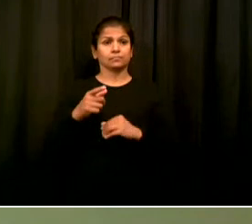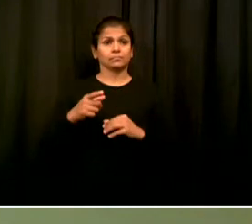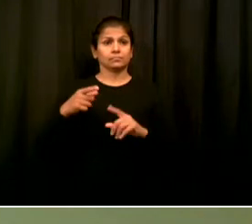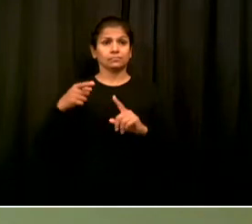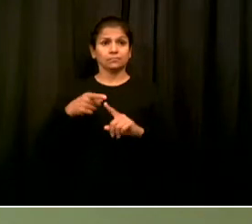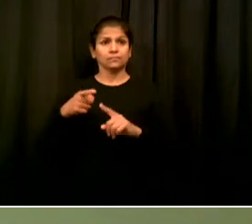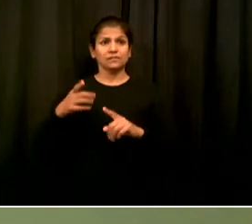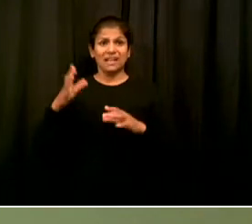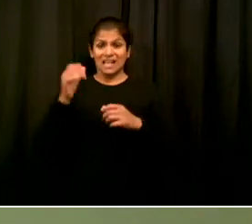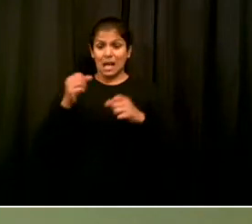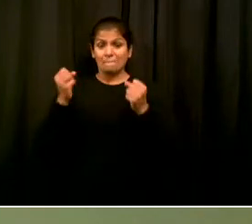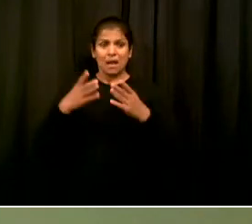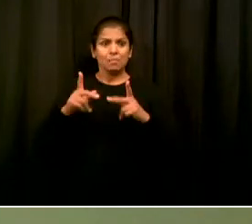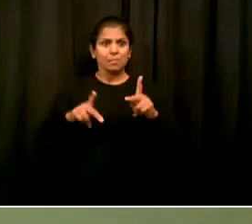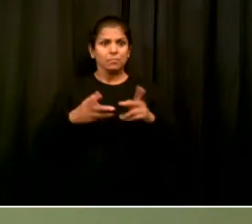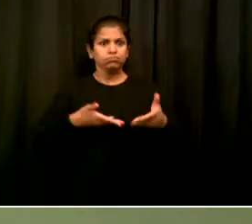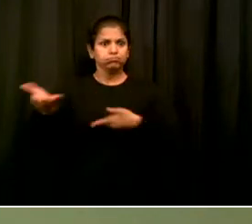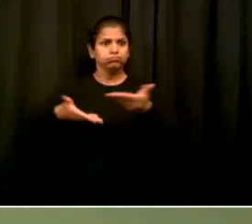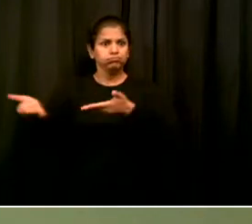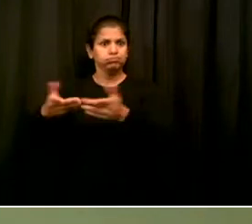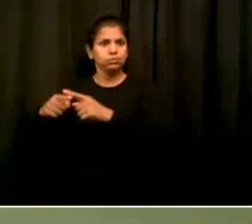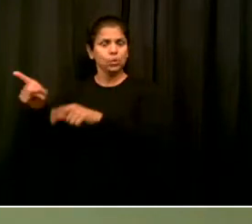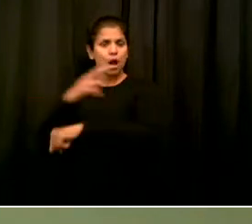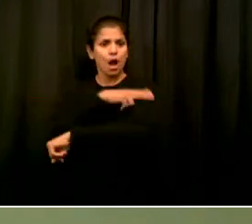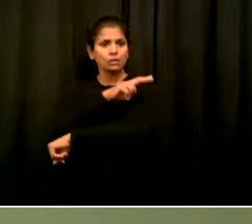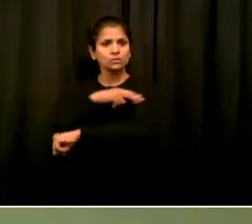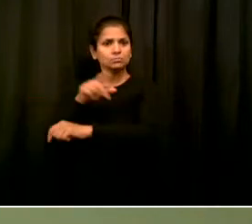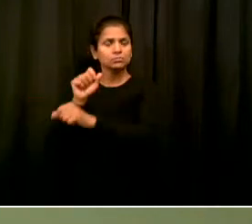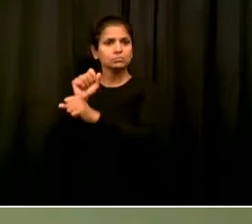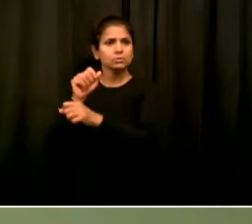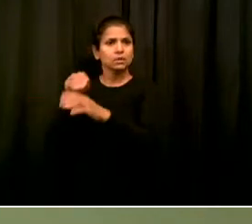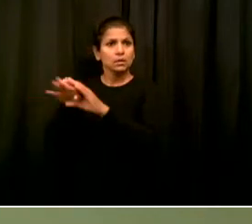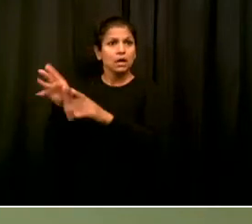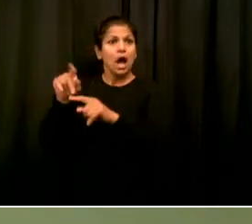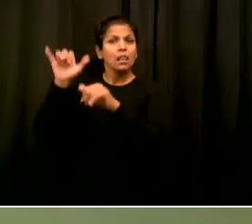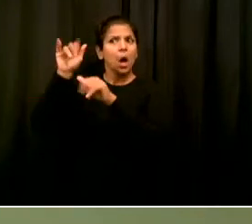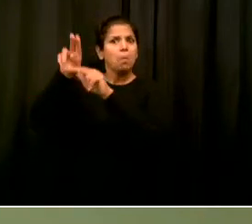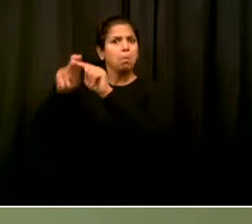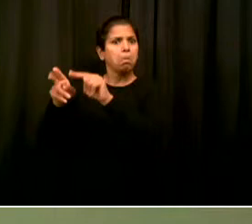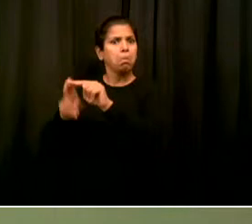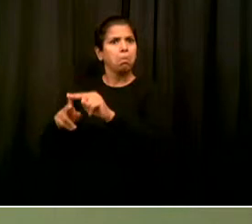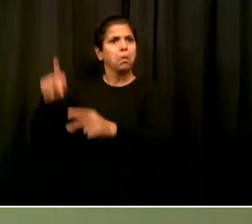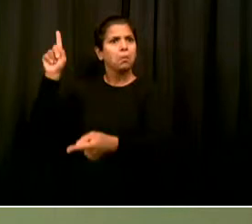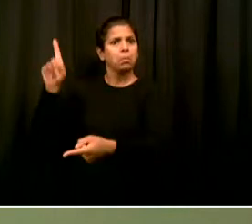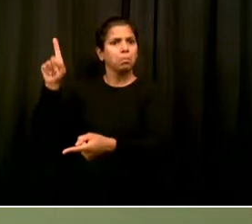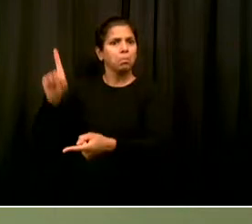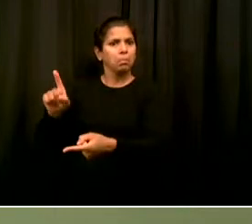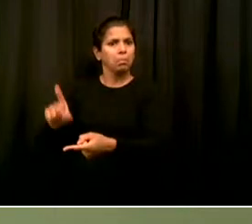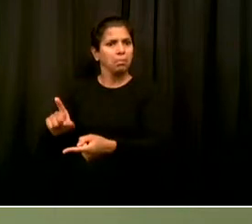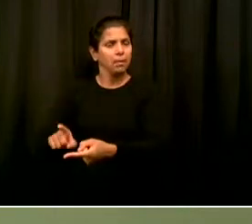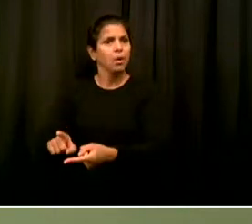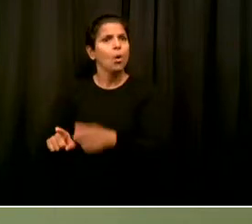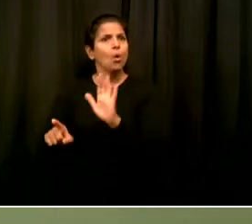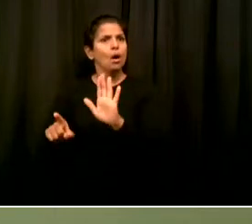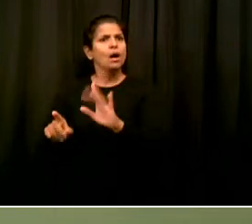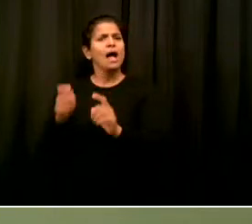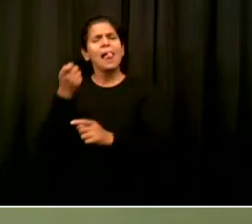CASES WHICH IS CONCERNING AND THAT WE ARE TAKING AACTION ON. BUT OUR INCREASES IN